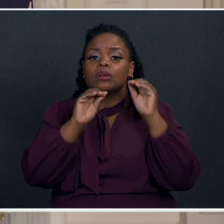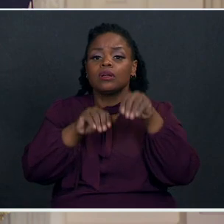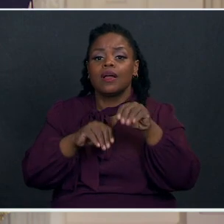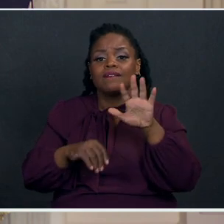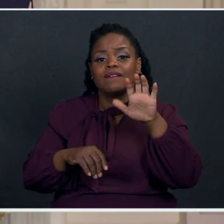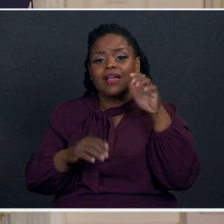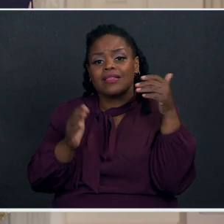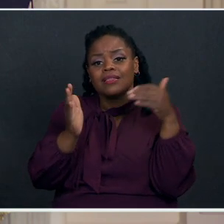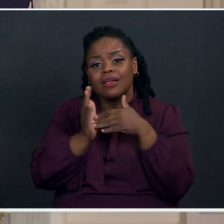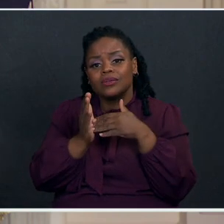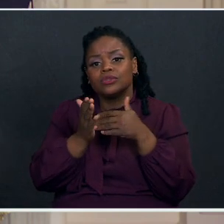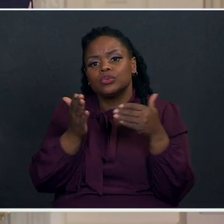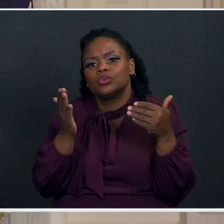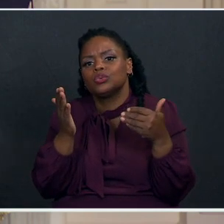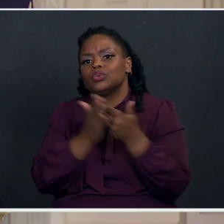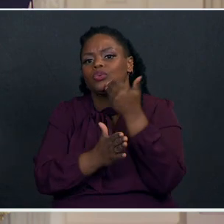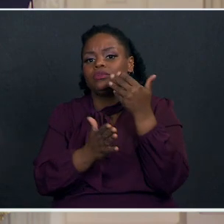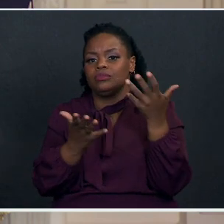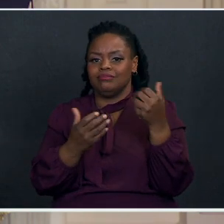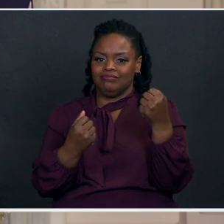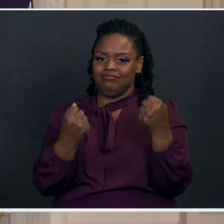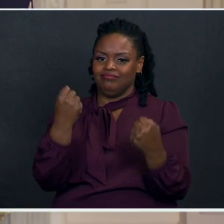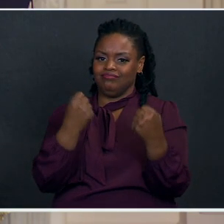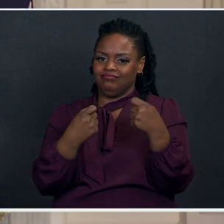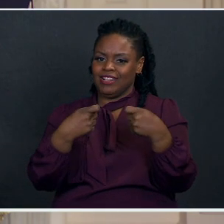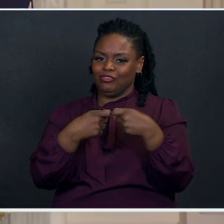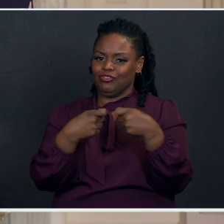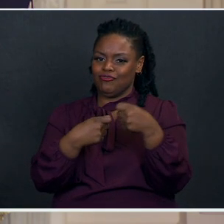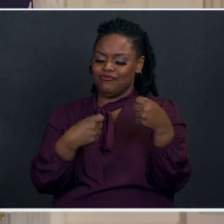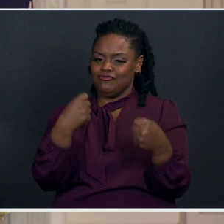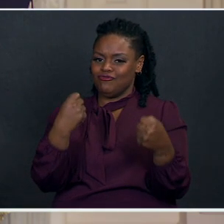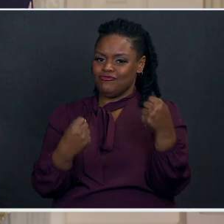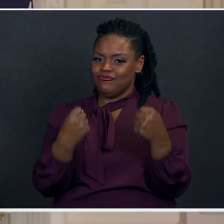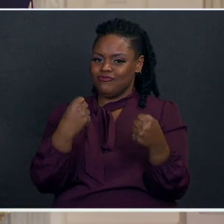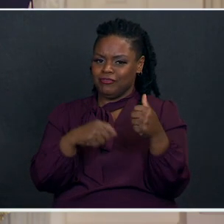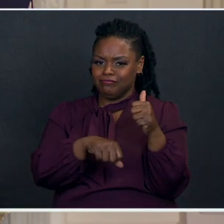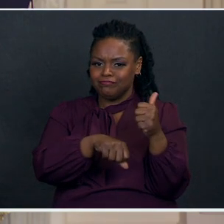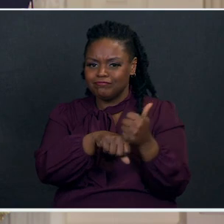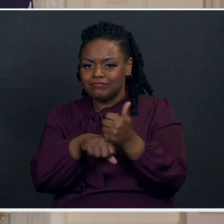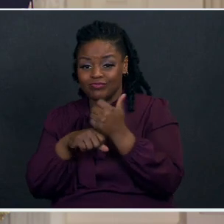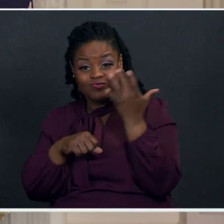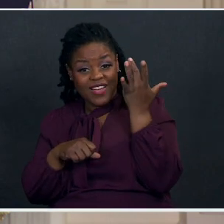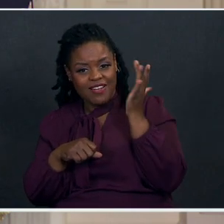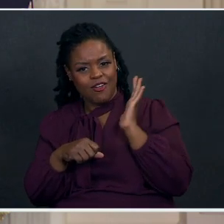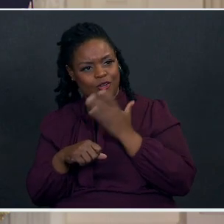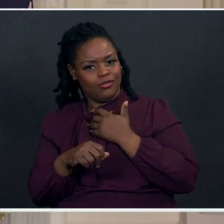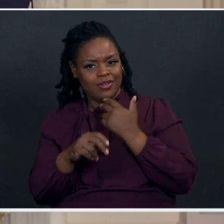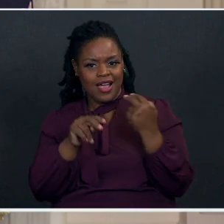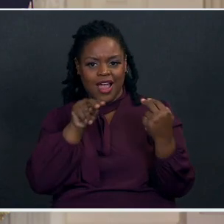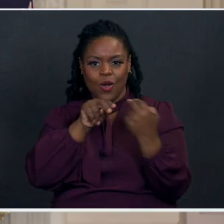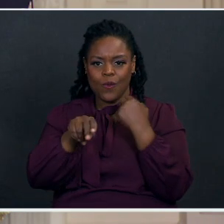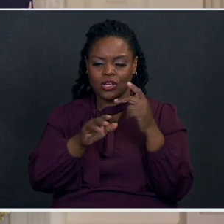charging stations across the country as we modernize our highway systems to adapt to the changes that have already taken place.